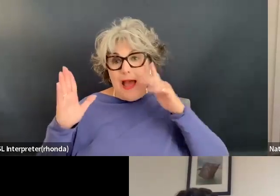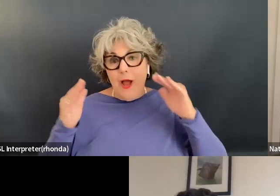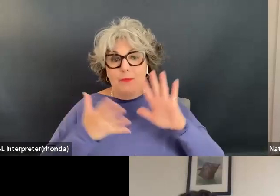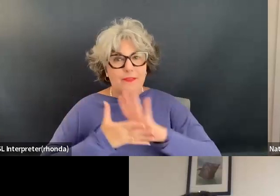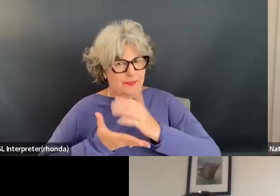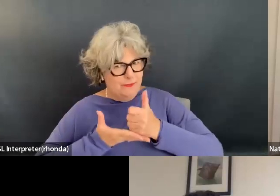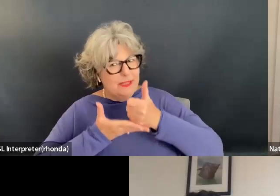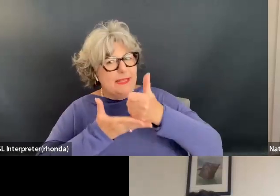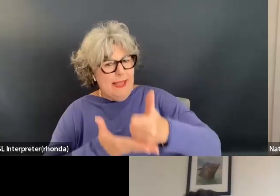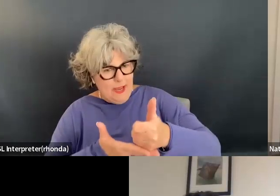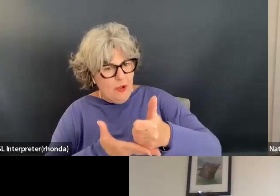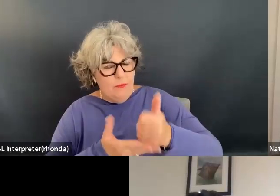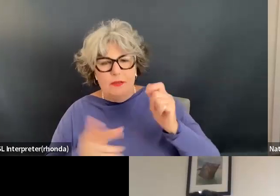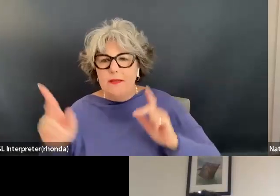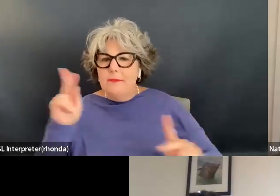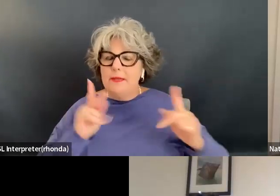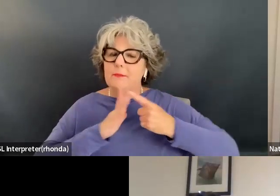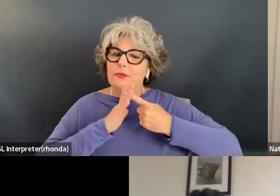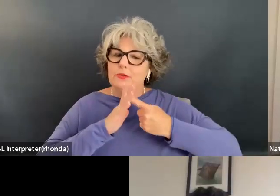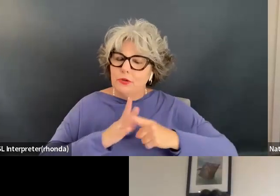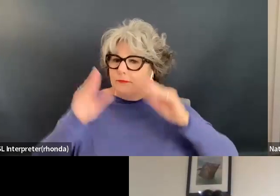that everybody starts educating themselves